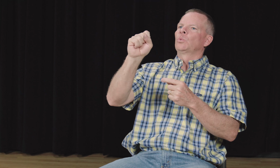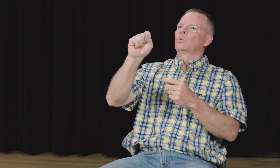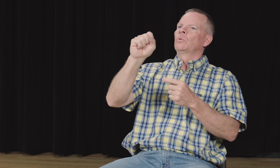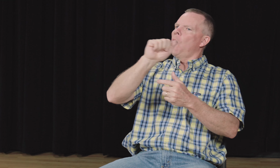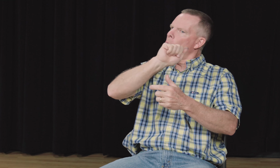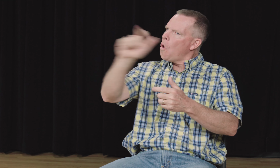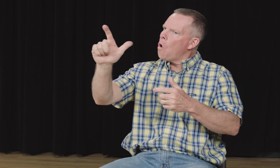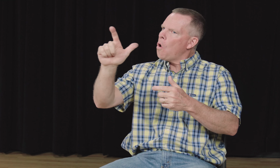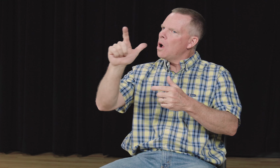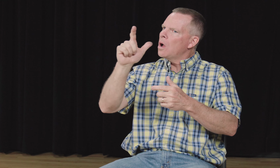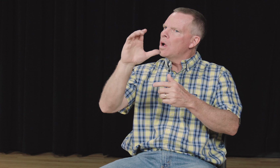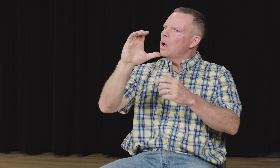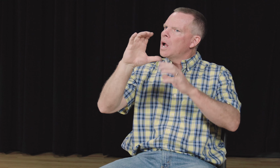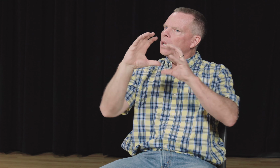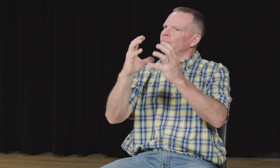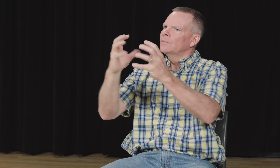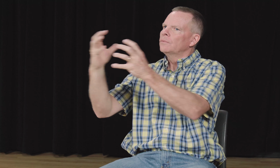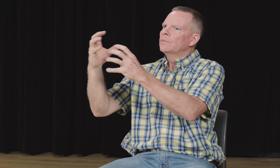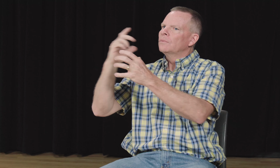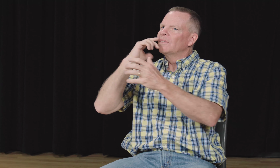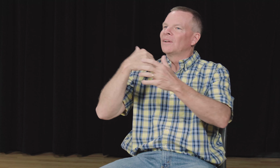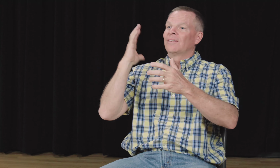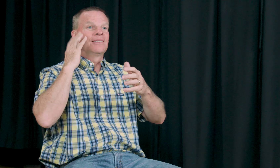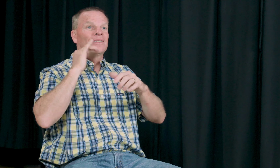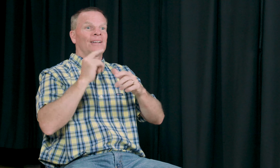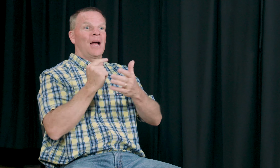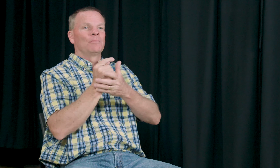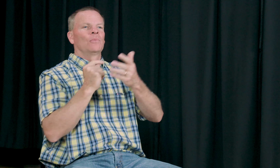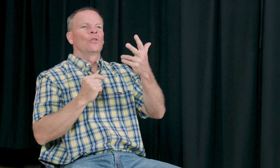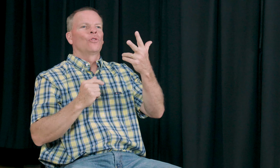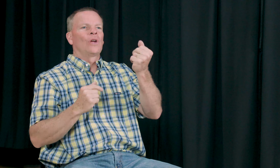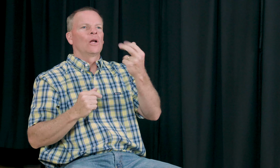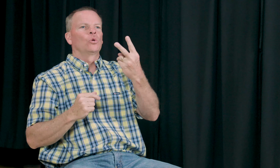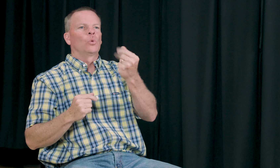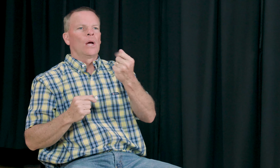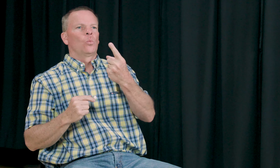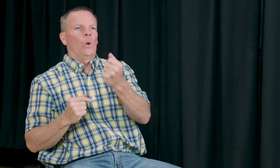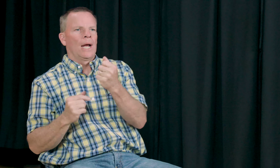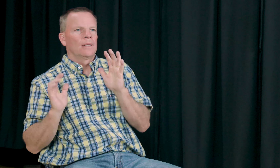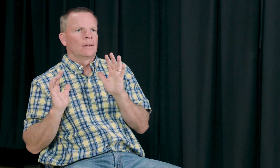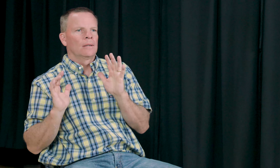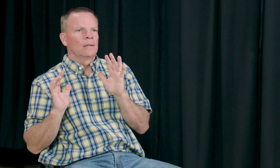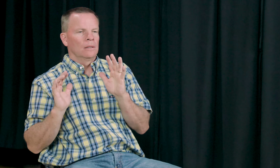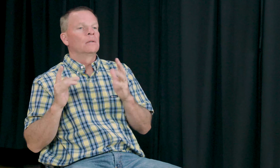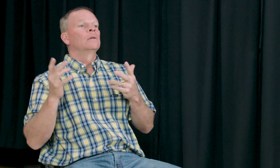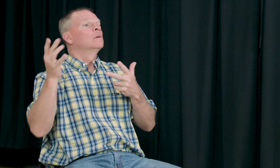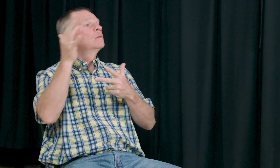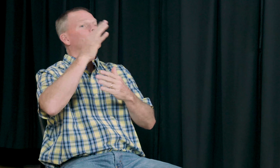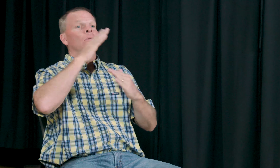were chosen from each division. At this time there were only three divisions. There were 3A, 2A and 1A,